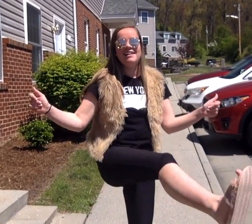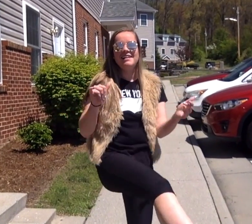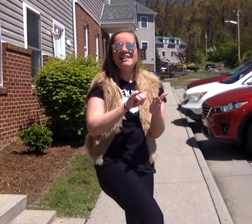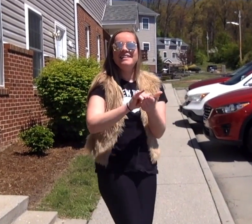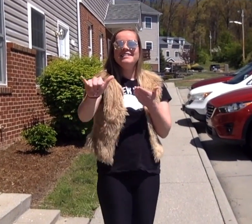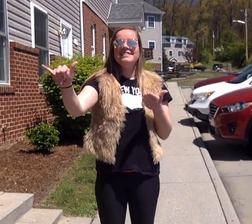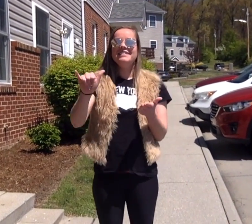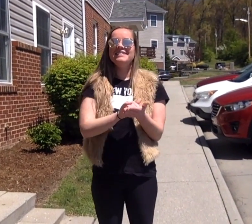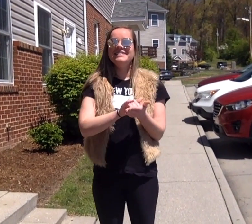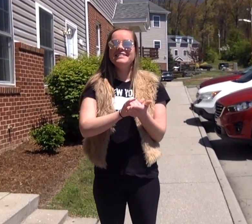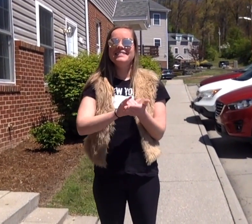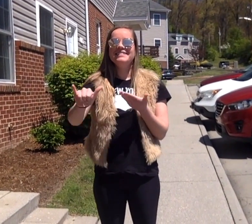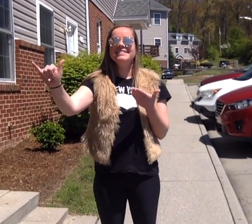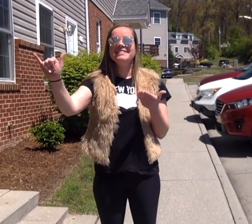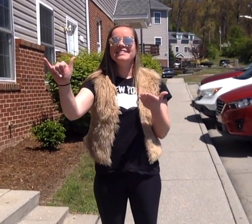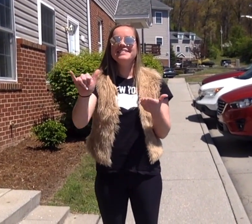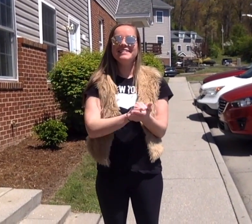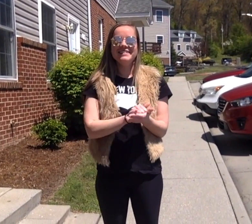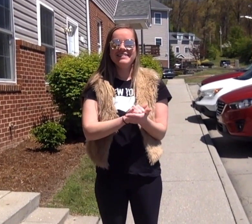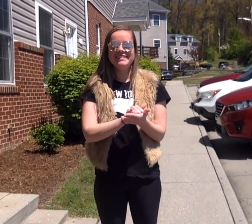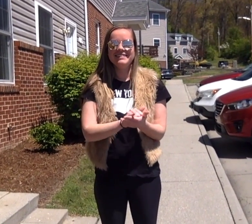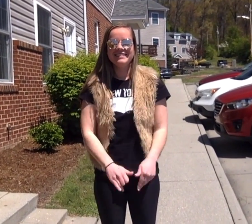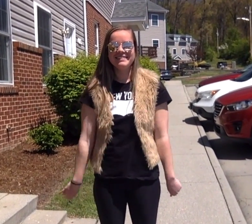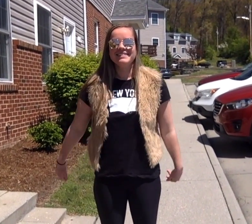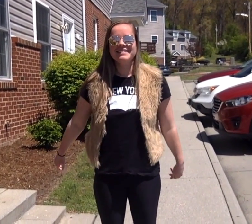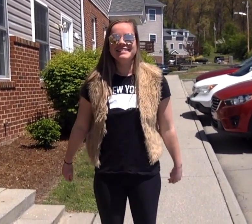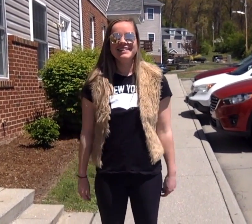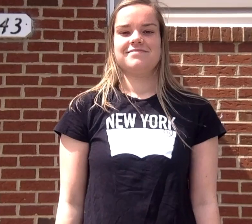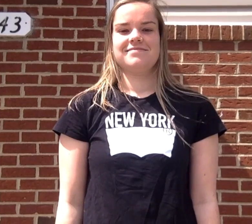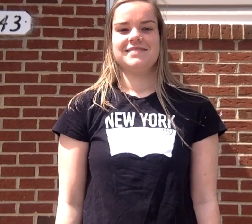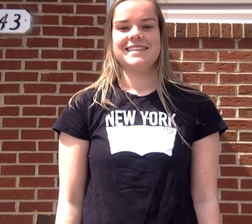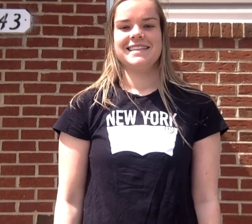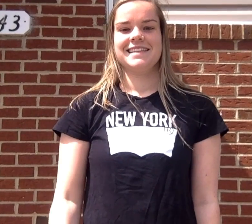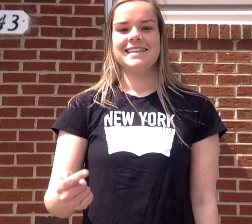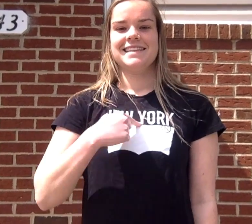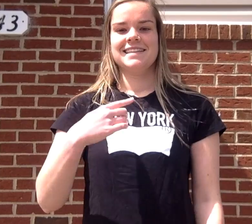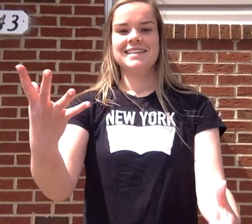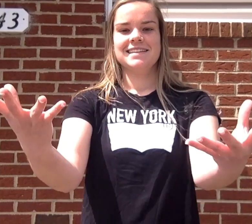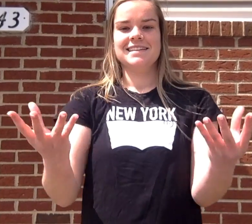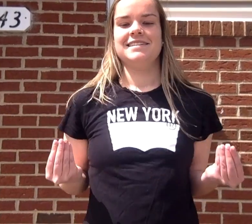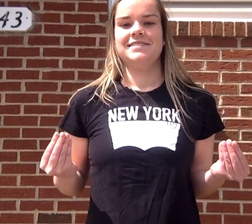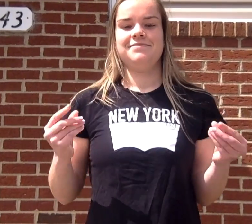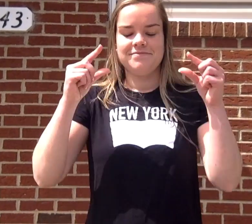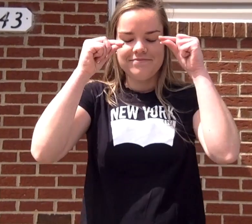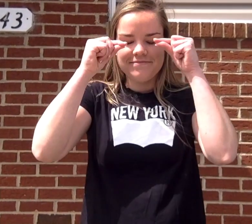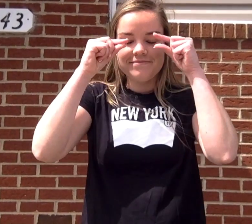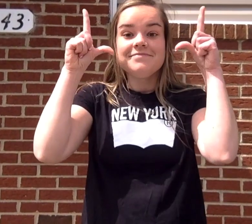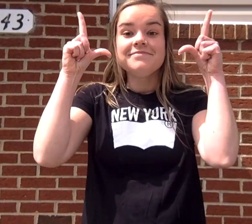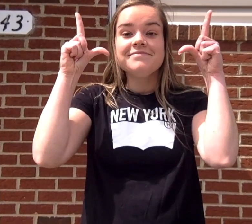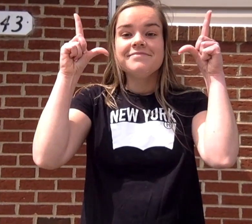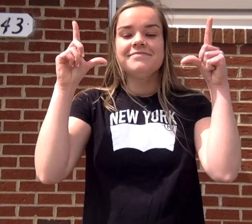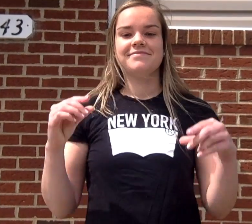New York, New York I want to wake up